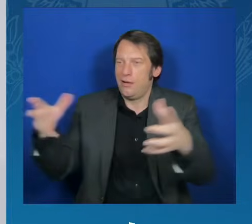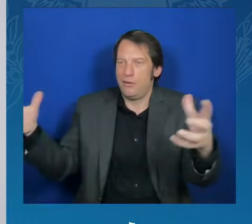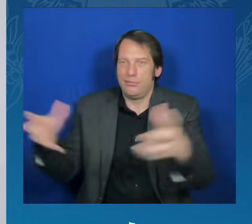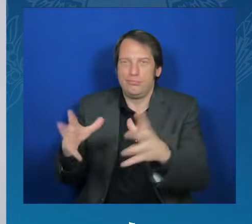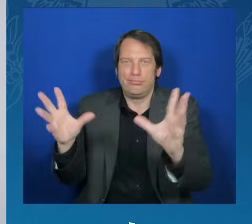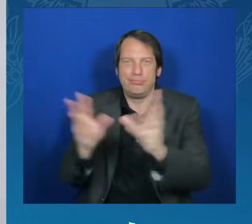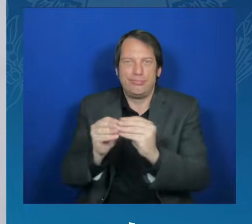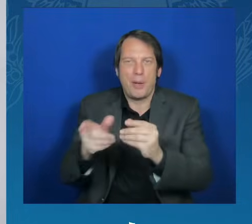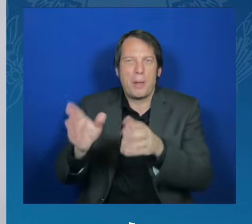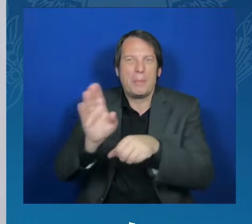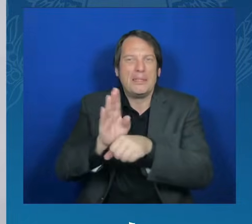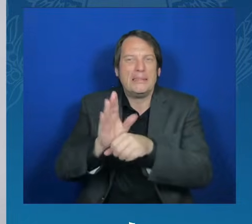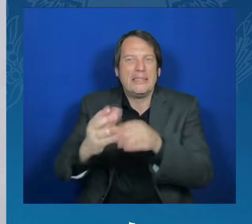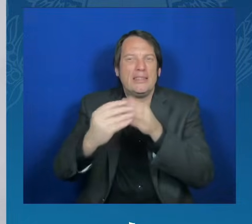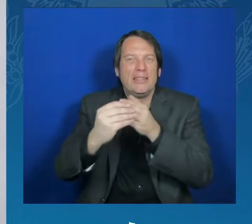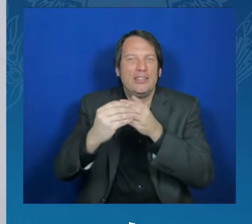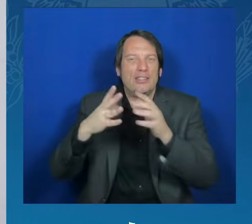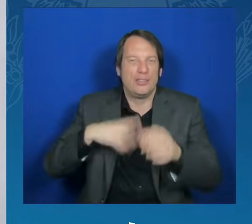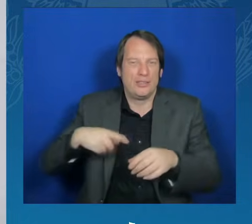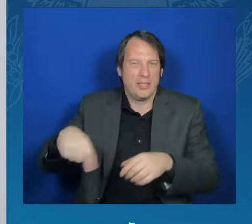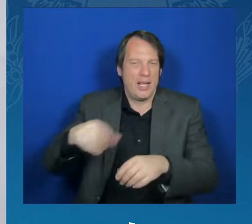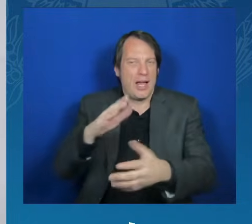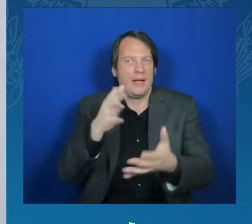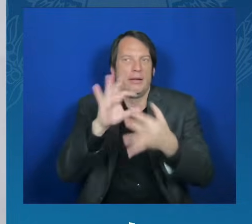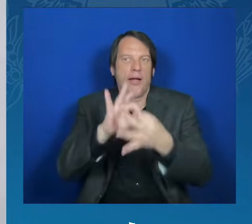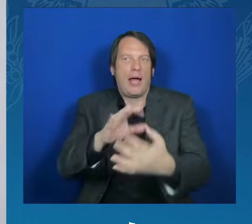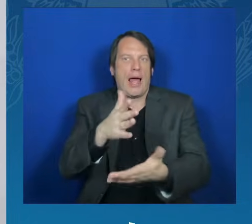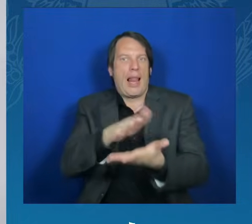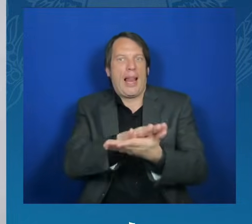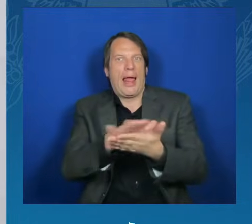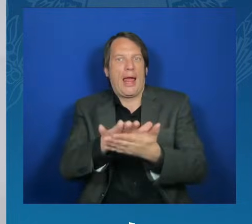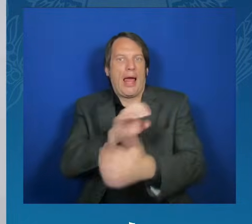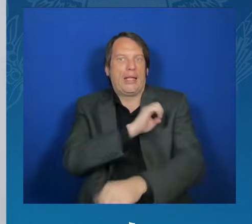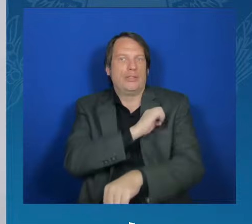Afrobeats and what culture of Africa is doing to impact the world